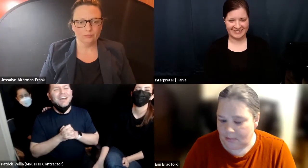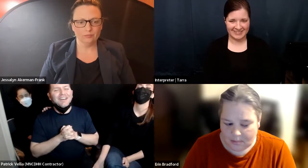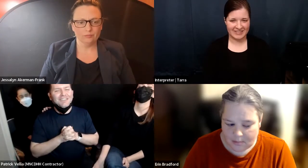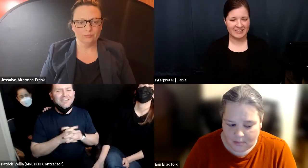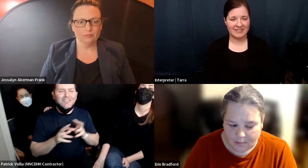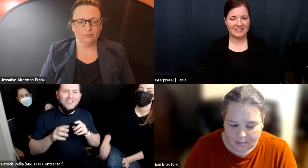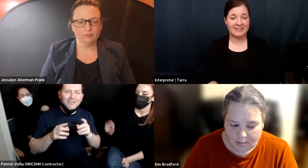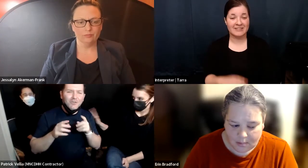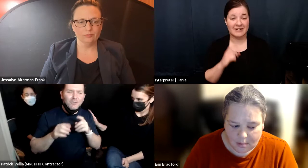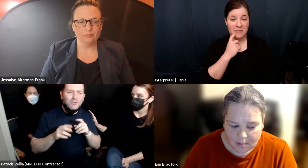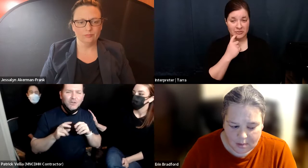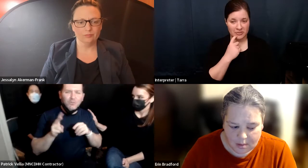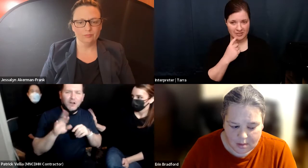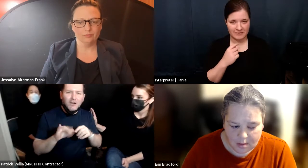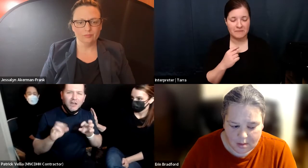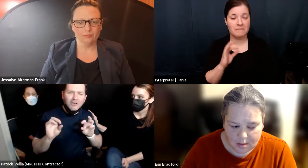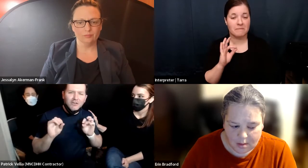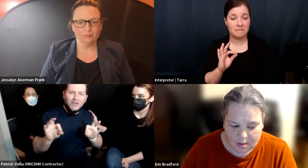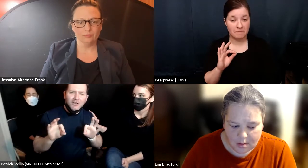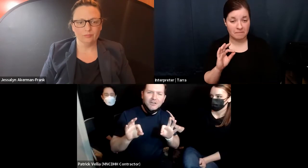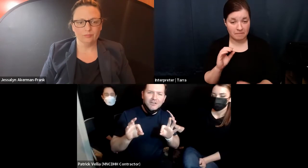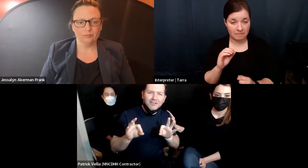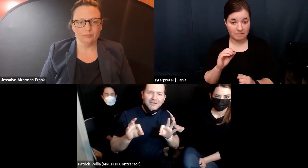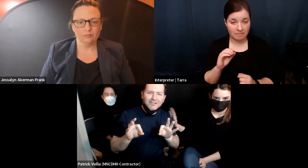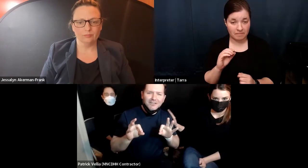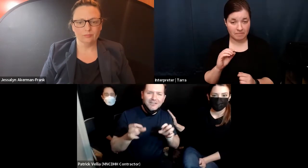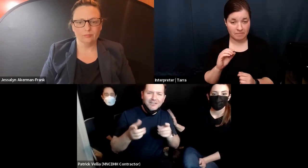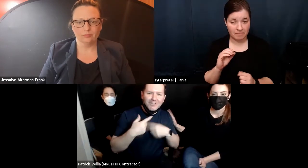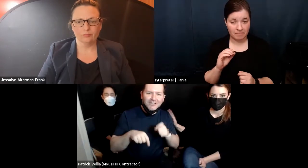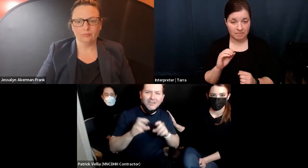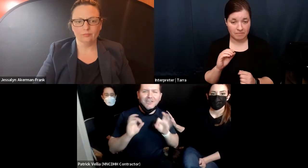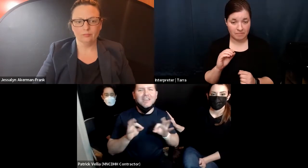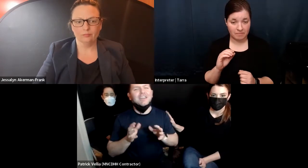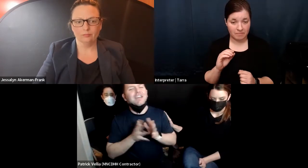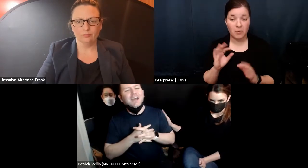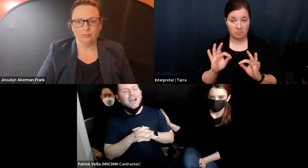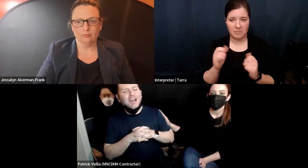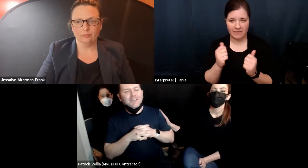Patrick: Their interpreters, not my interpreters, okay. Okay.